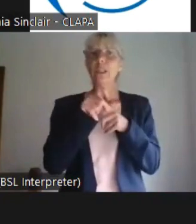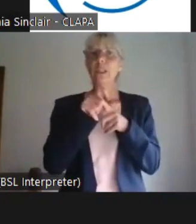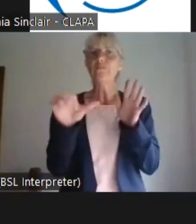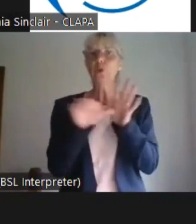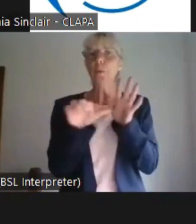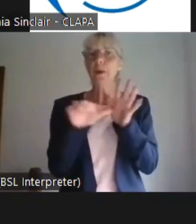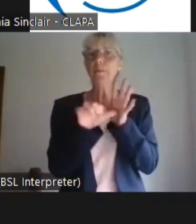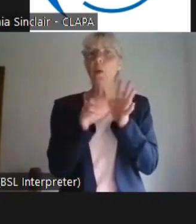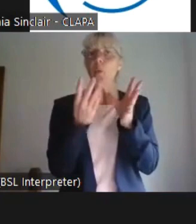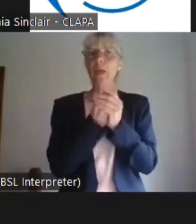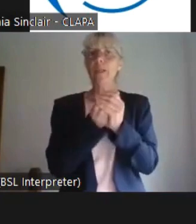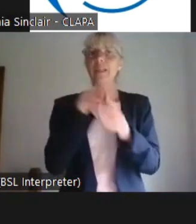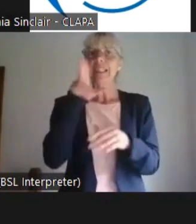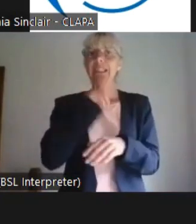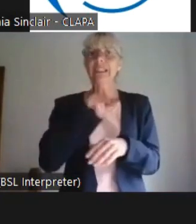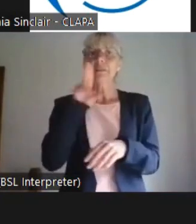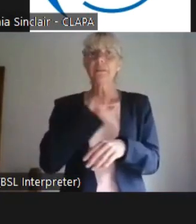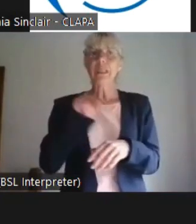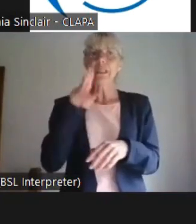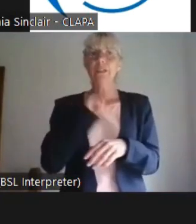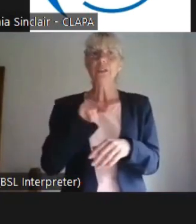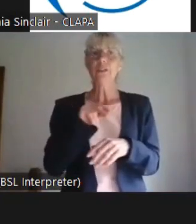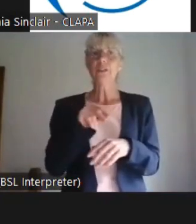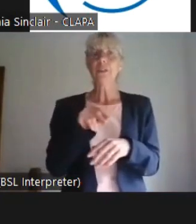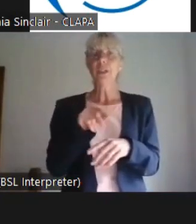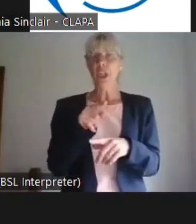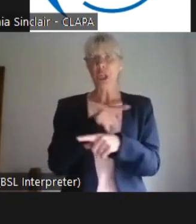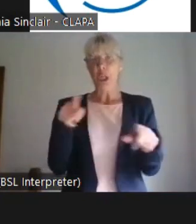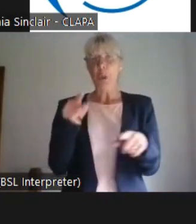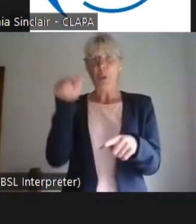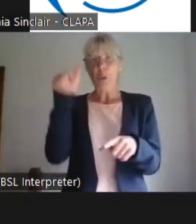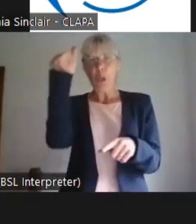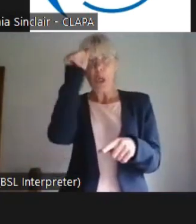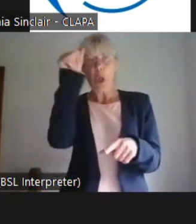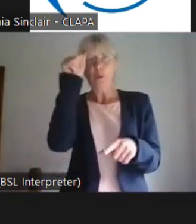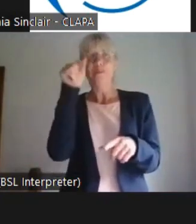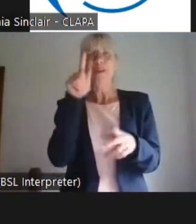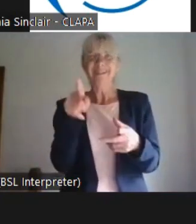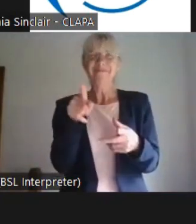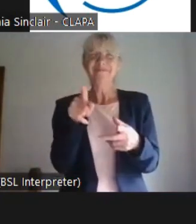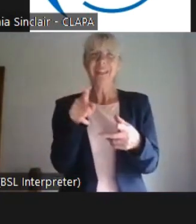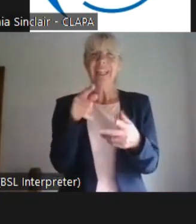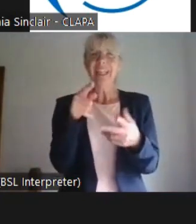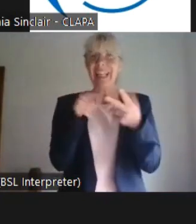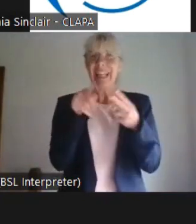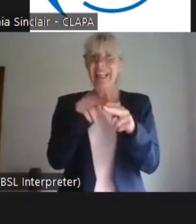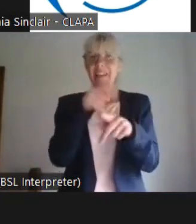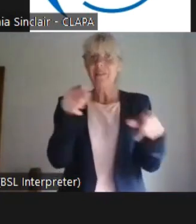um for many of you will know I'm sure that for those who don't um we have a hard palate which is